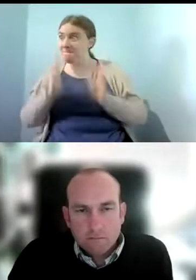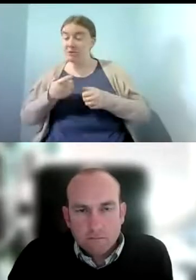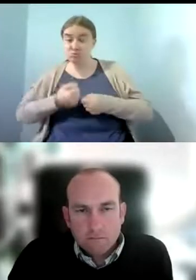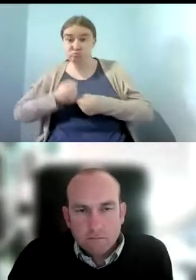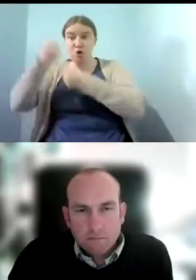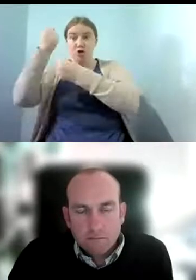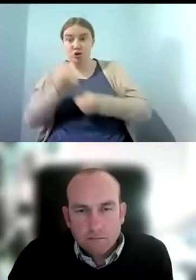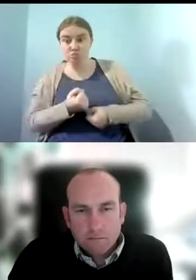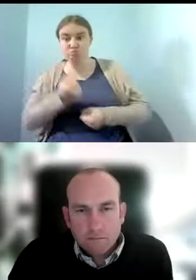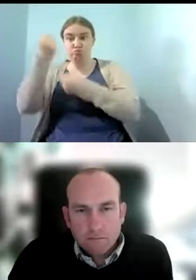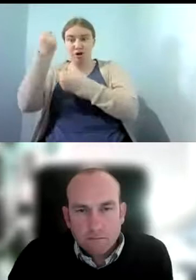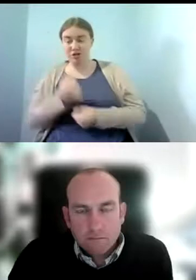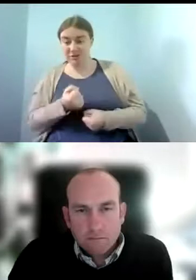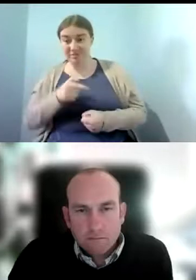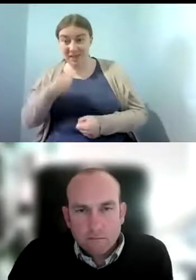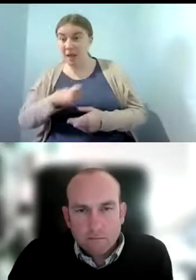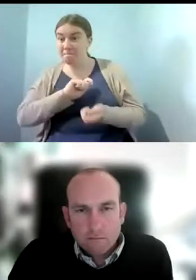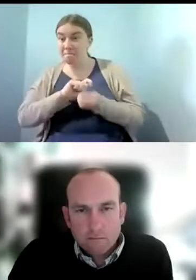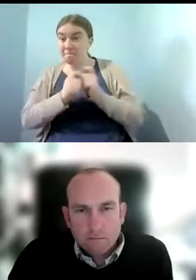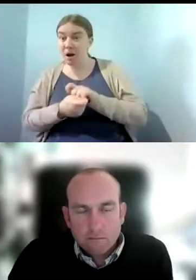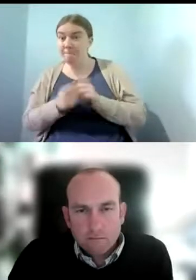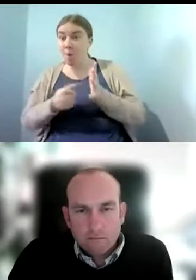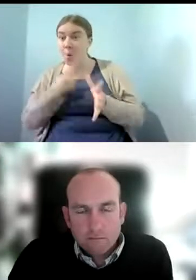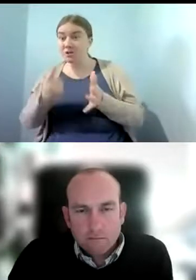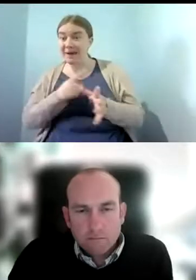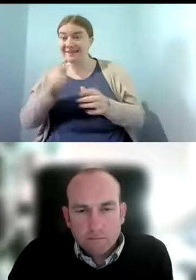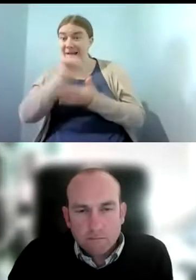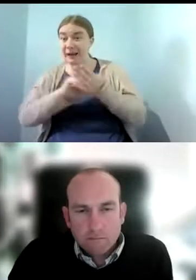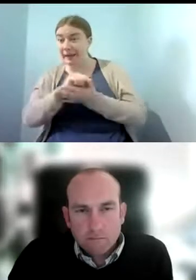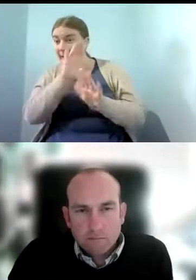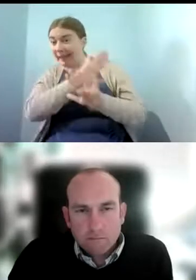are there any plans to automate the process might be interesting actually for everyone richard if